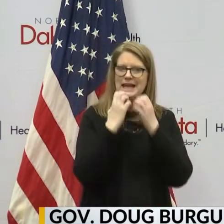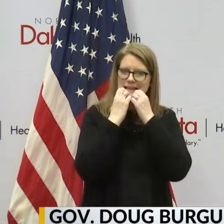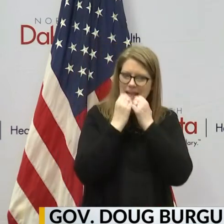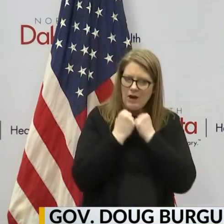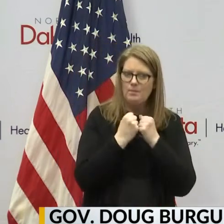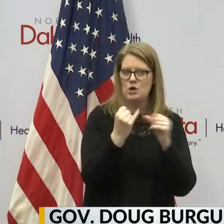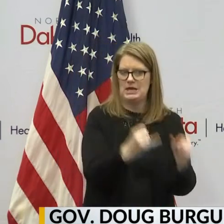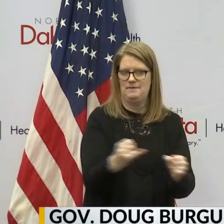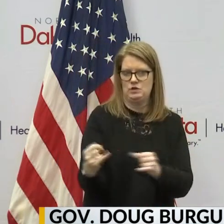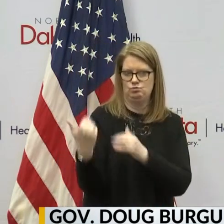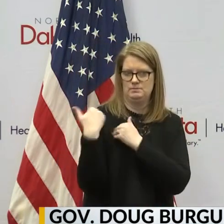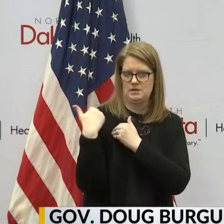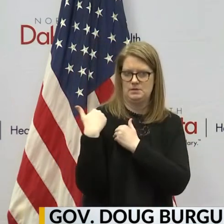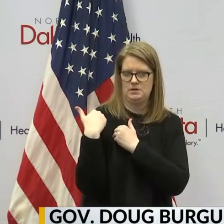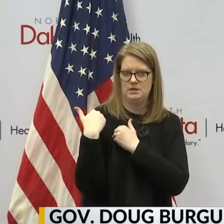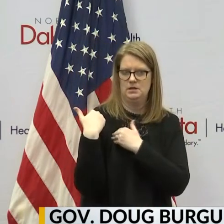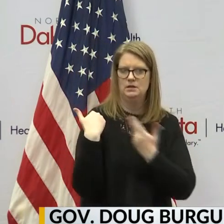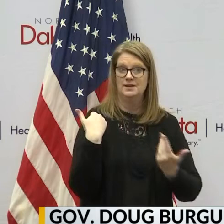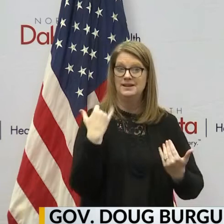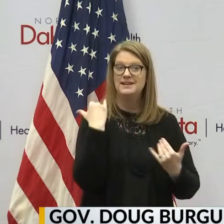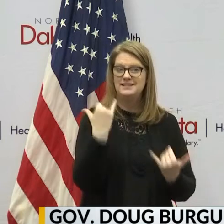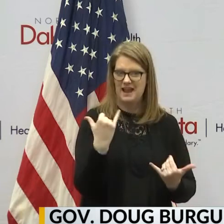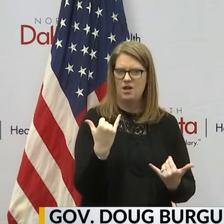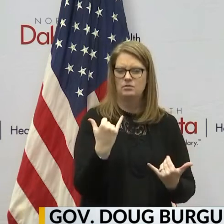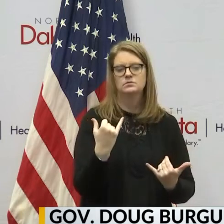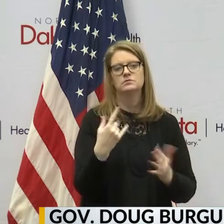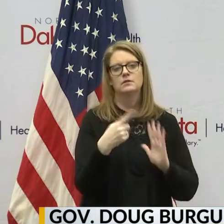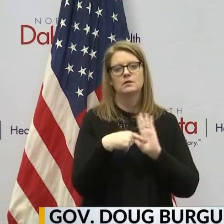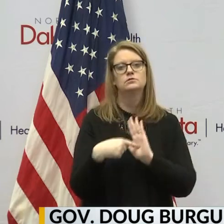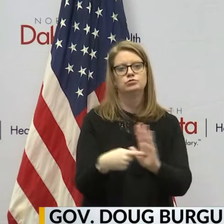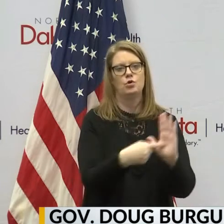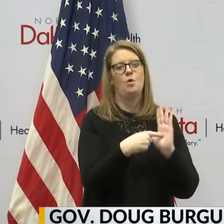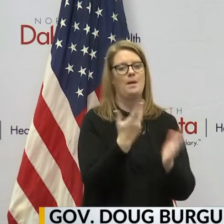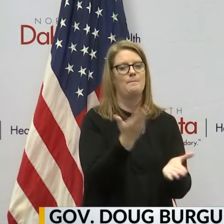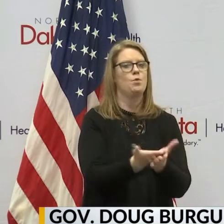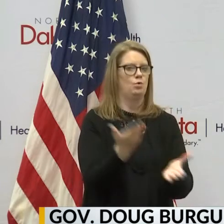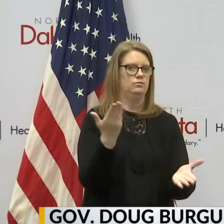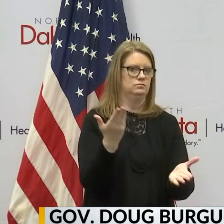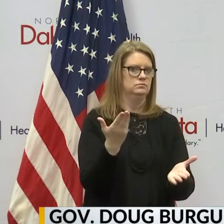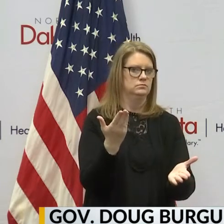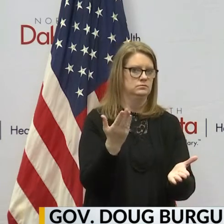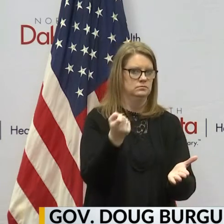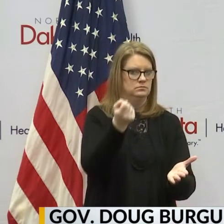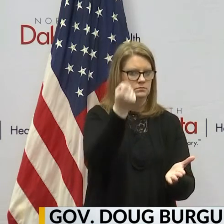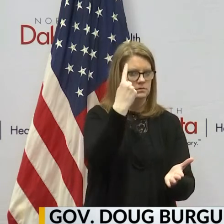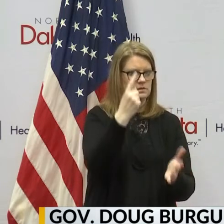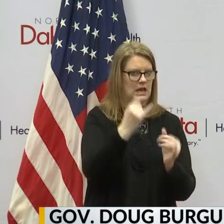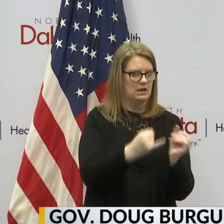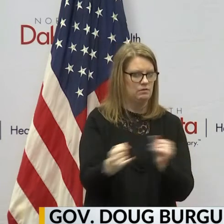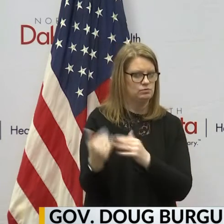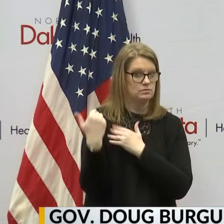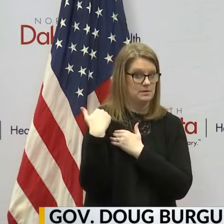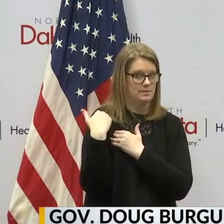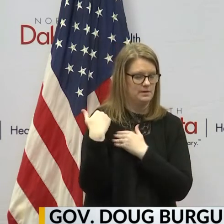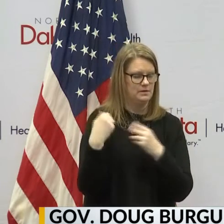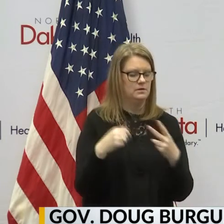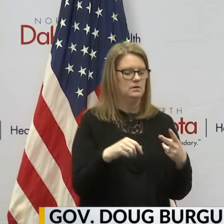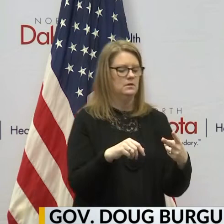TO WHETHER OR NOT PEOPLE FOLLOW THOSE OR NOT. AGAIN, WE KNOW NORTH DAKOTA'S BELIEVE AND CARE ABOUT